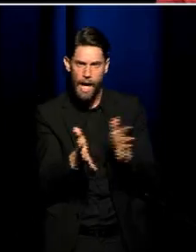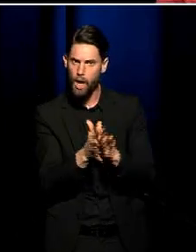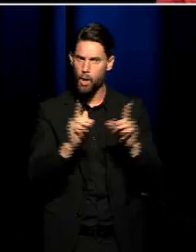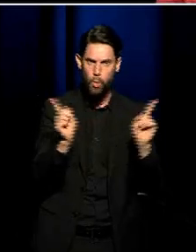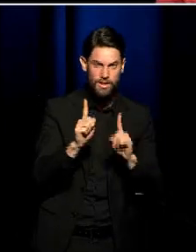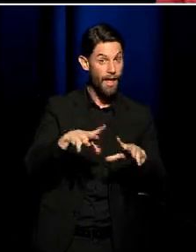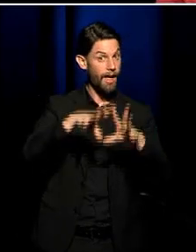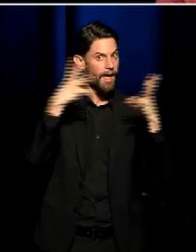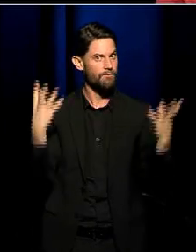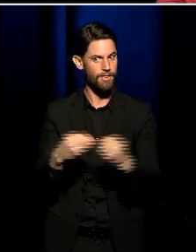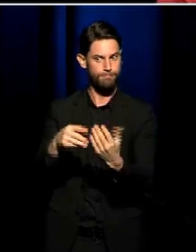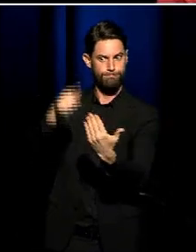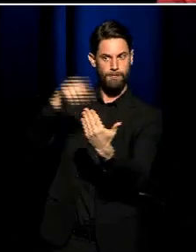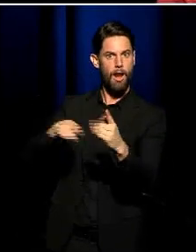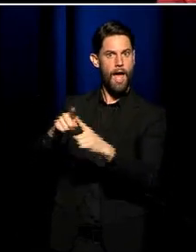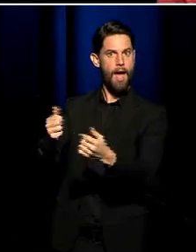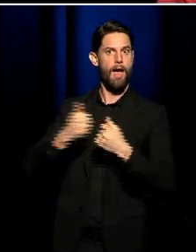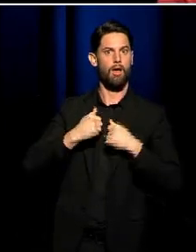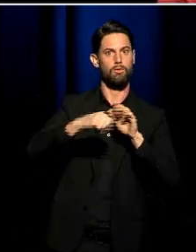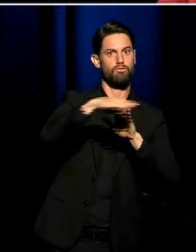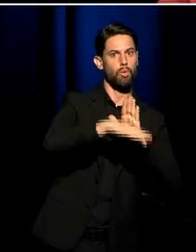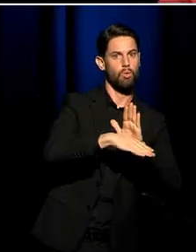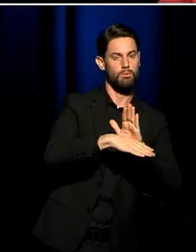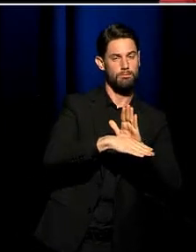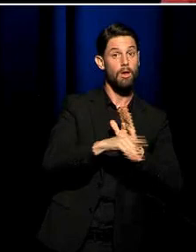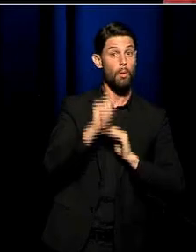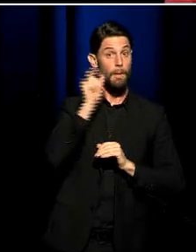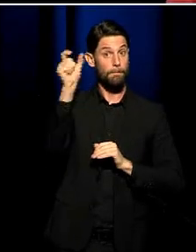The reading of the key elements of the Letters Patent should therefore form a